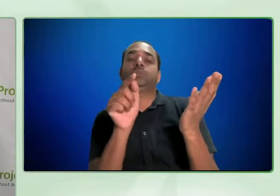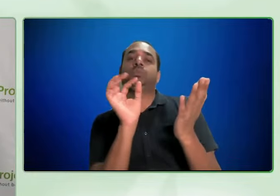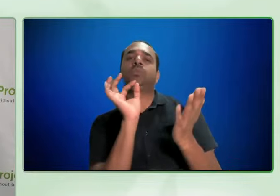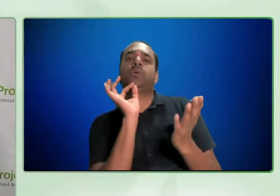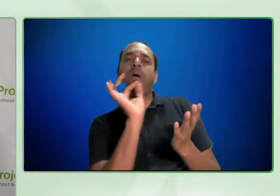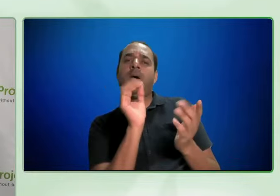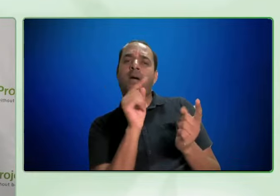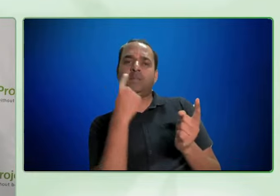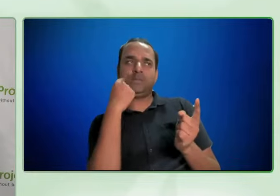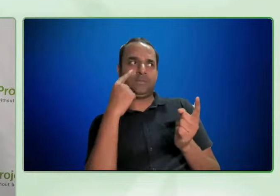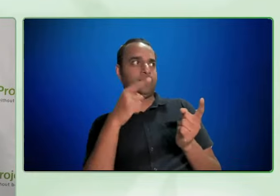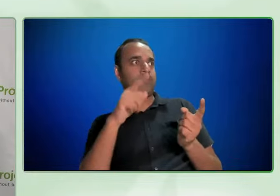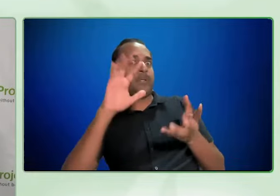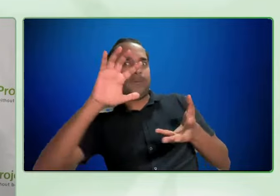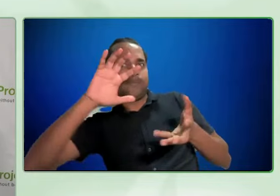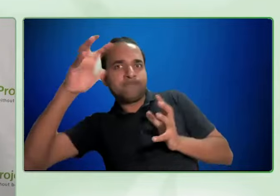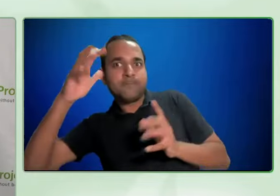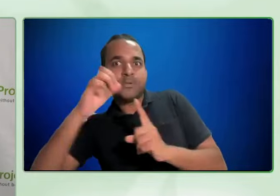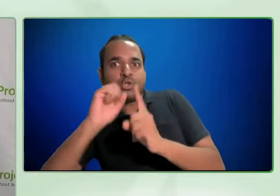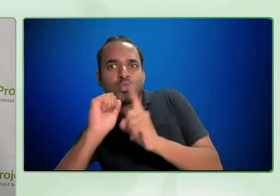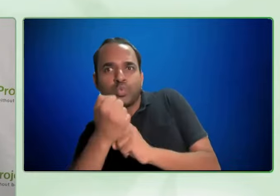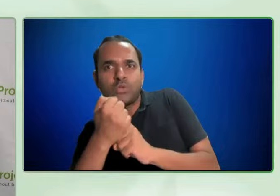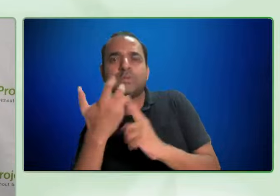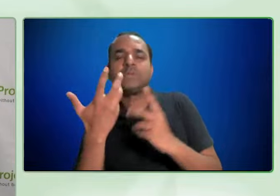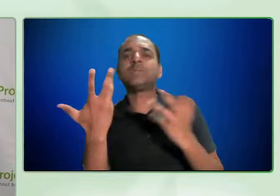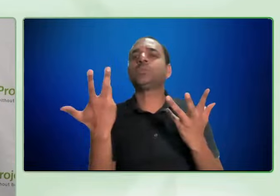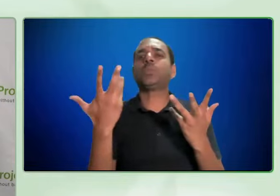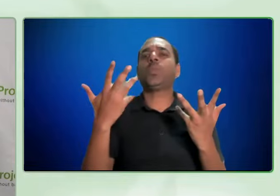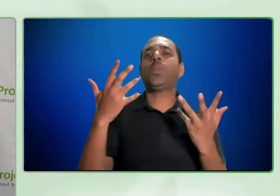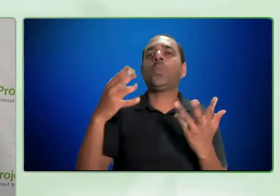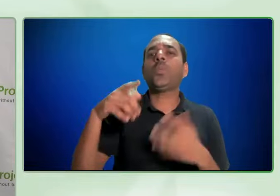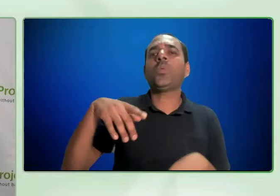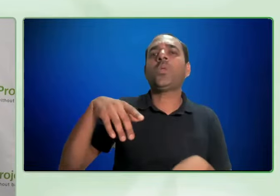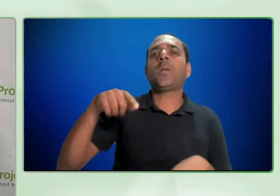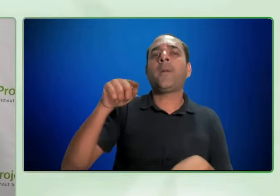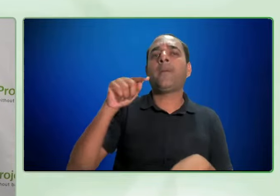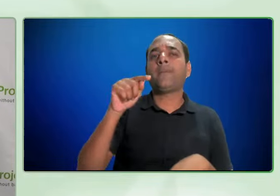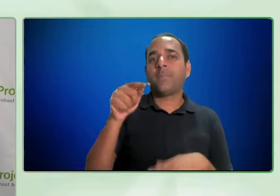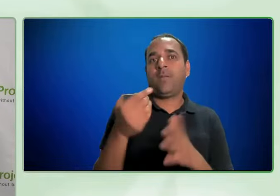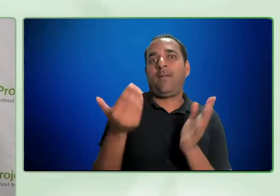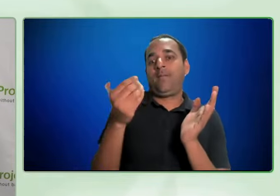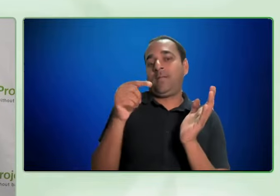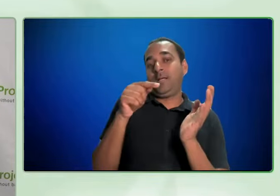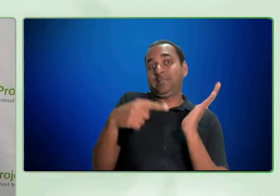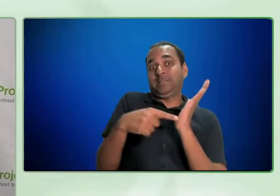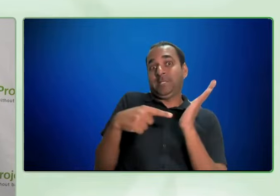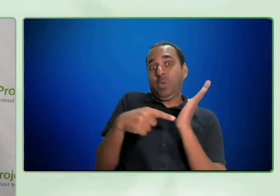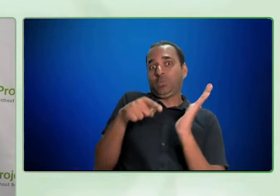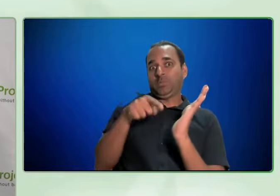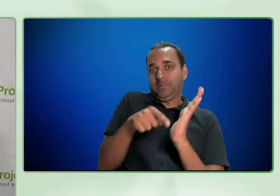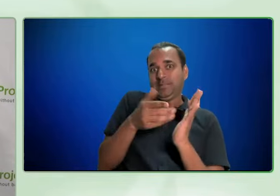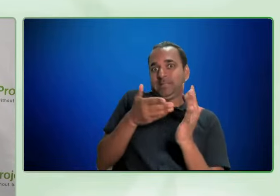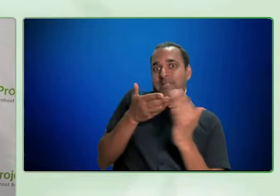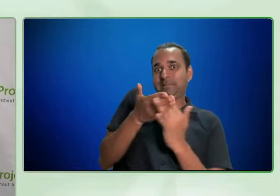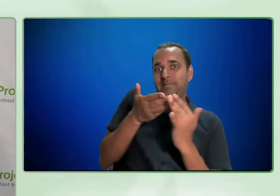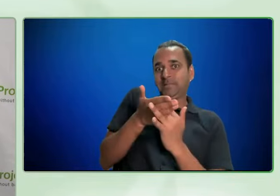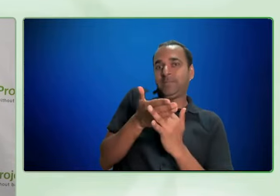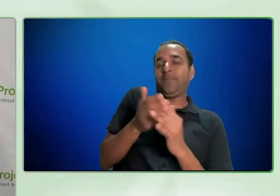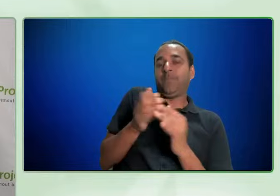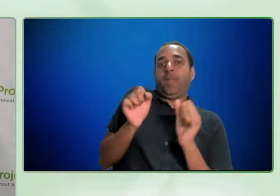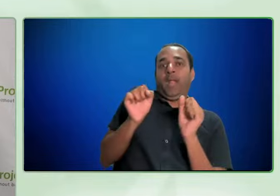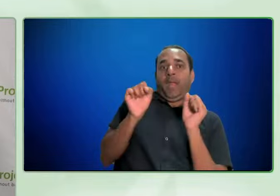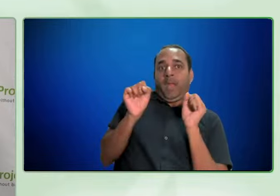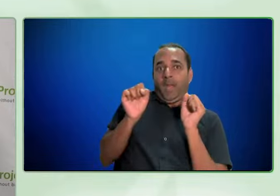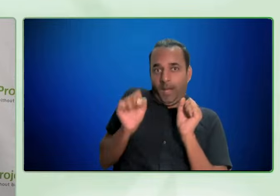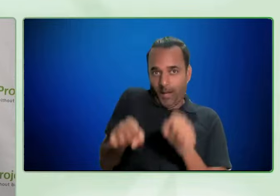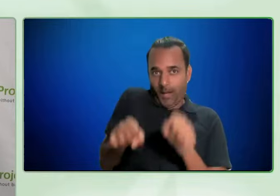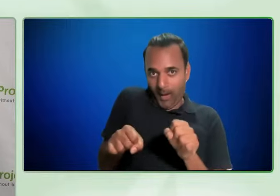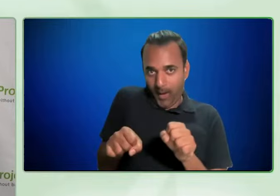I am really very pleased to hear that your students because of their interest in humanity,